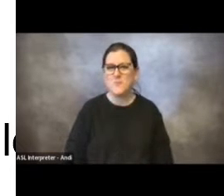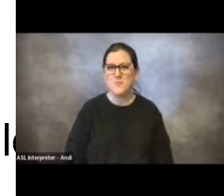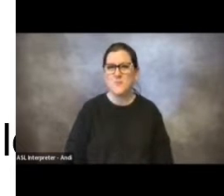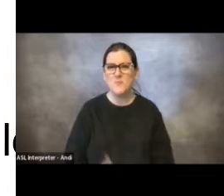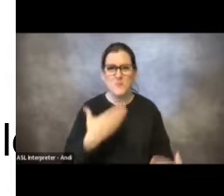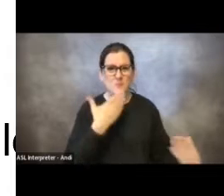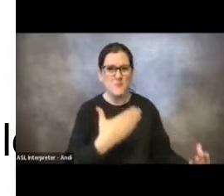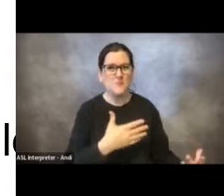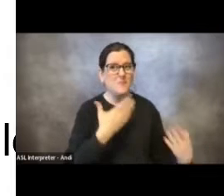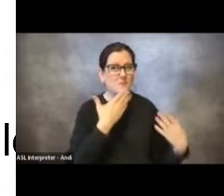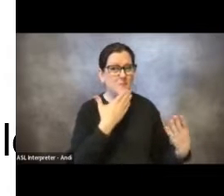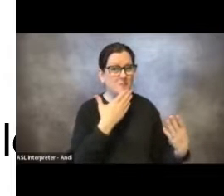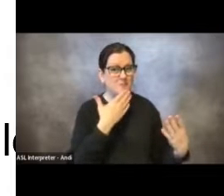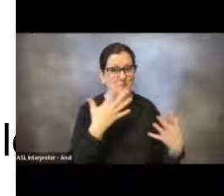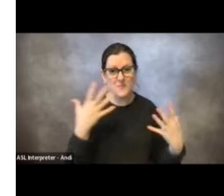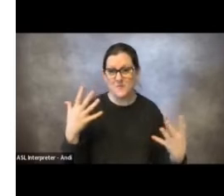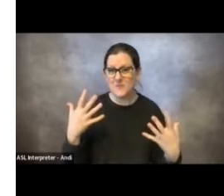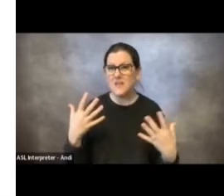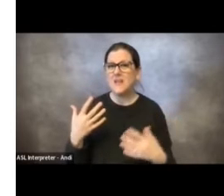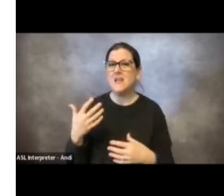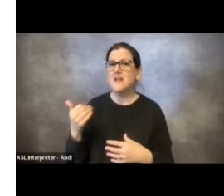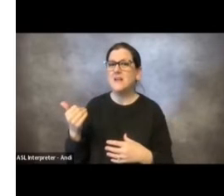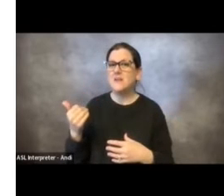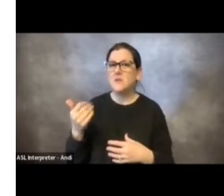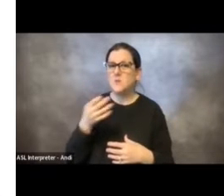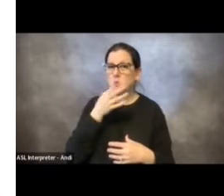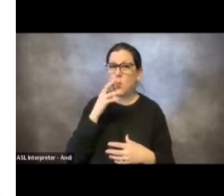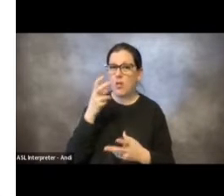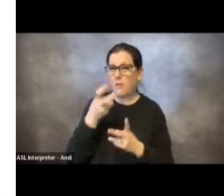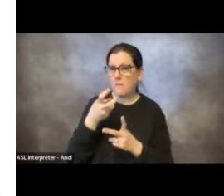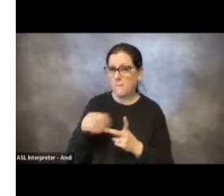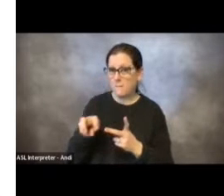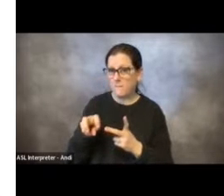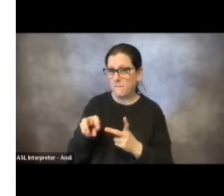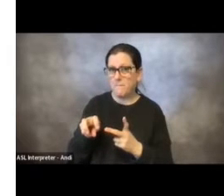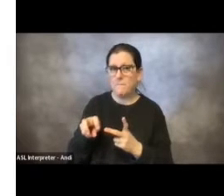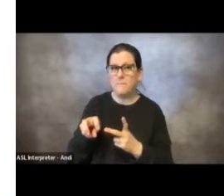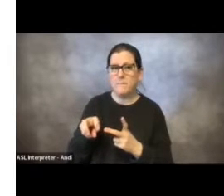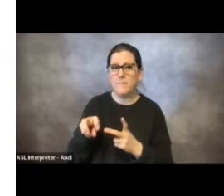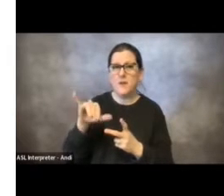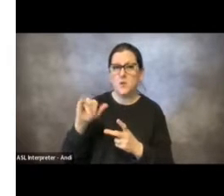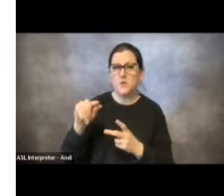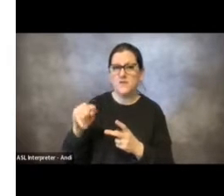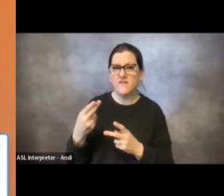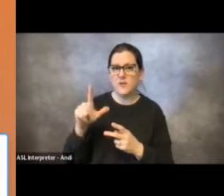you. So just a couple of seconds, we're going to go back to Joseph Lugo slides, and then